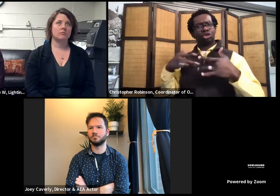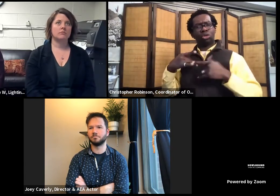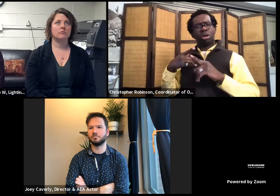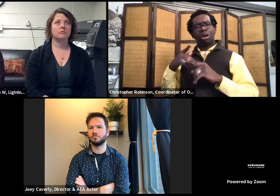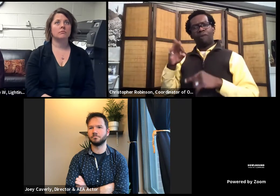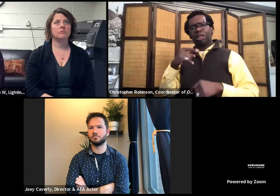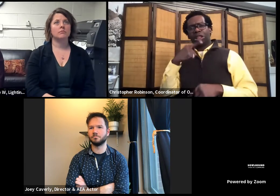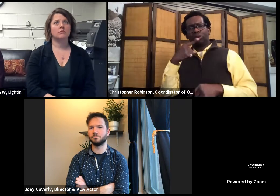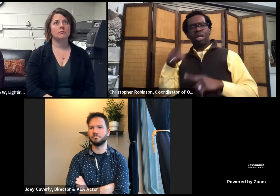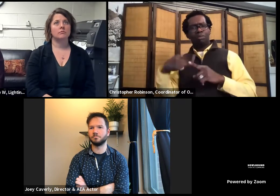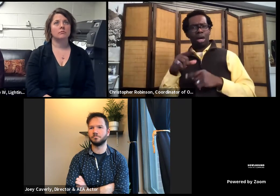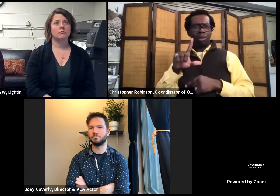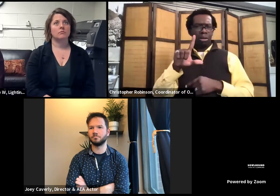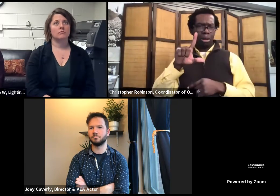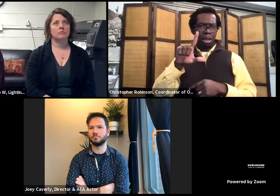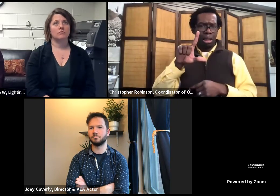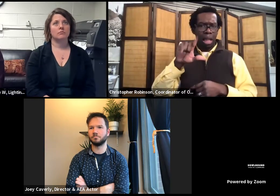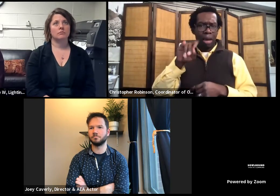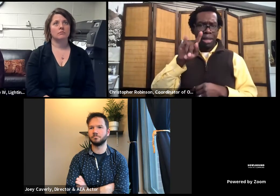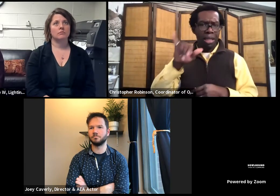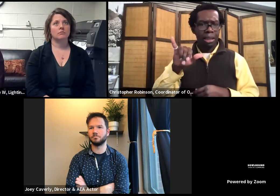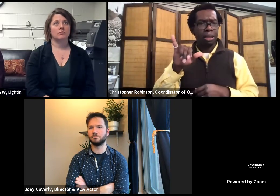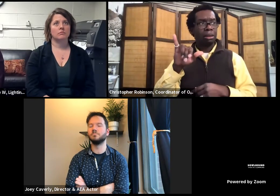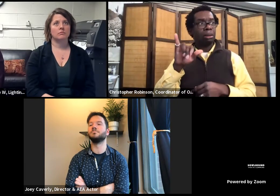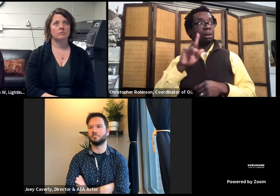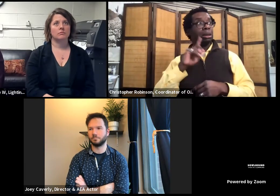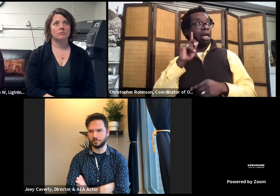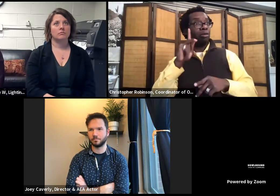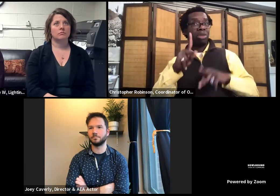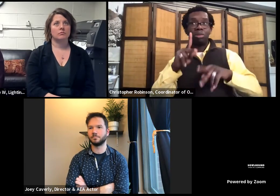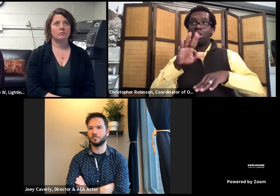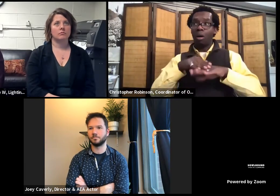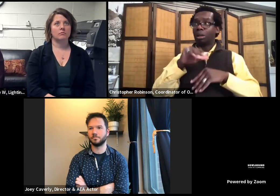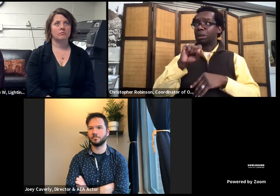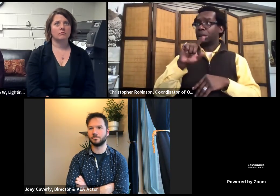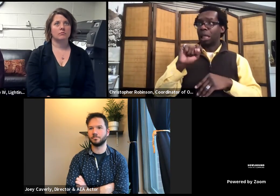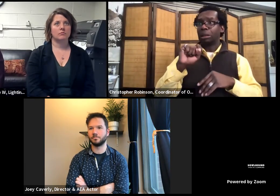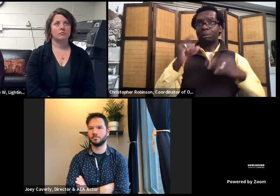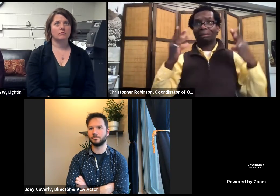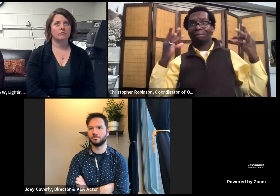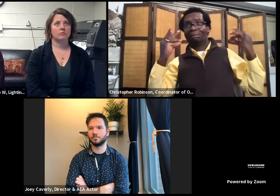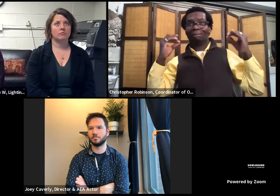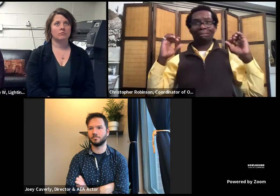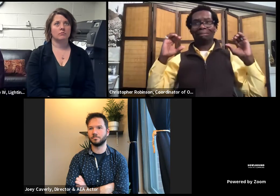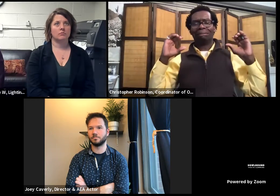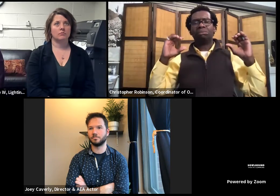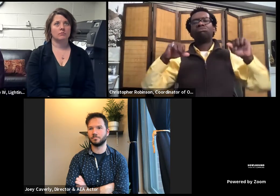but how do we address the concerns that hearing people have about liability of having deaf people on set?